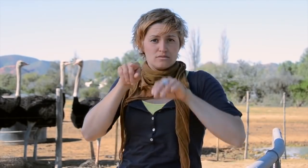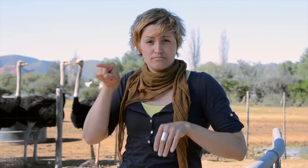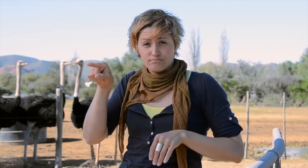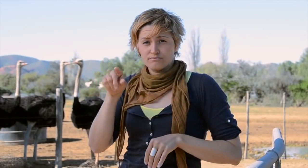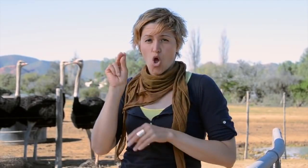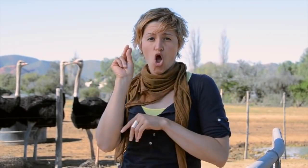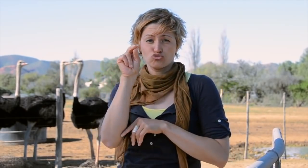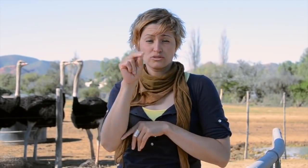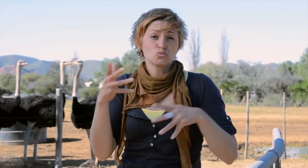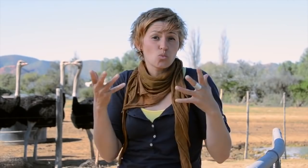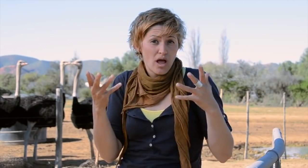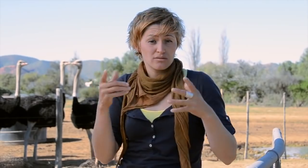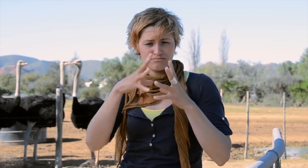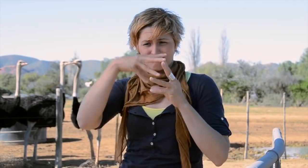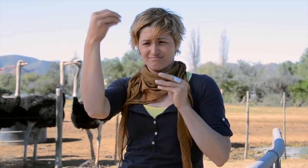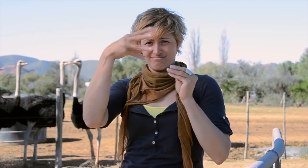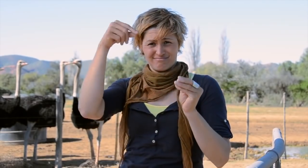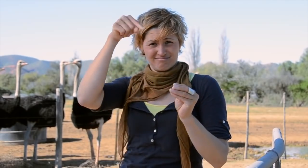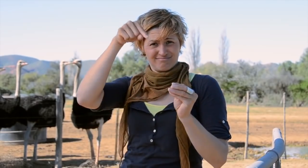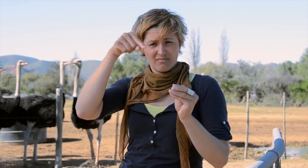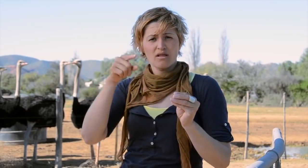The feathers are very important to the businesses.